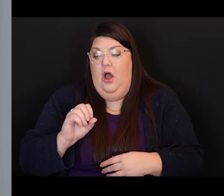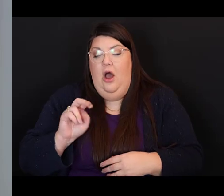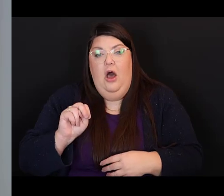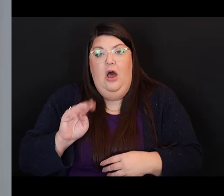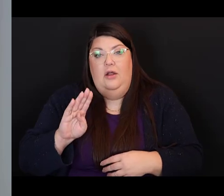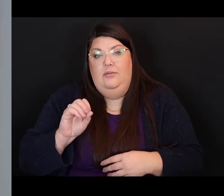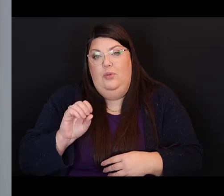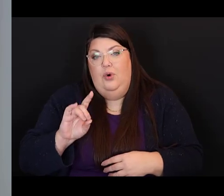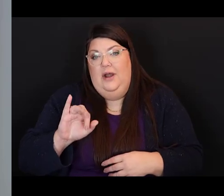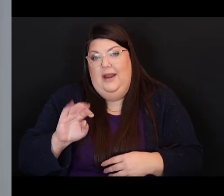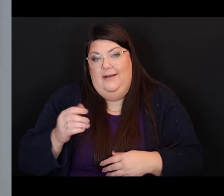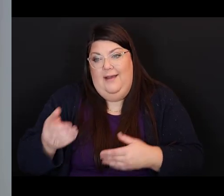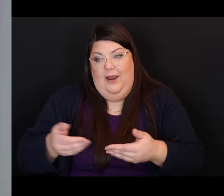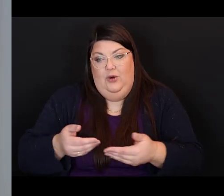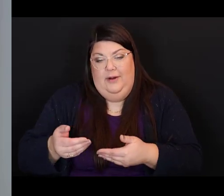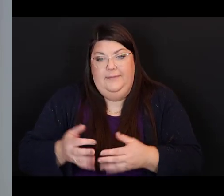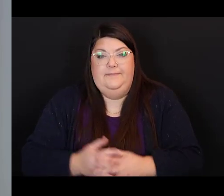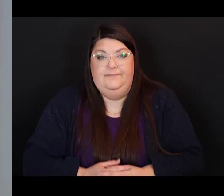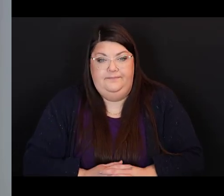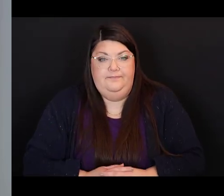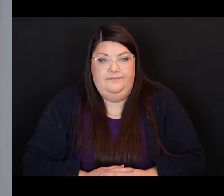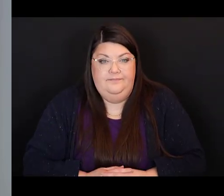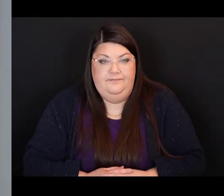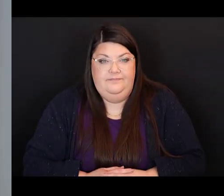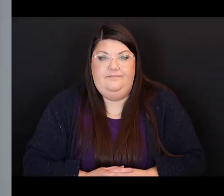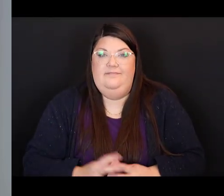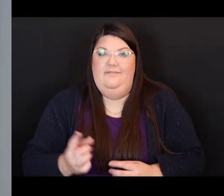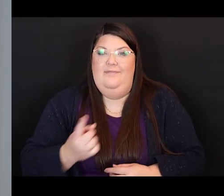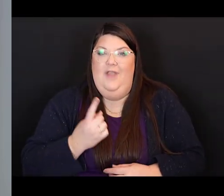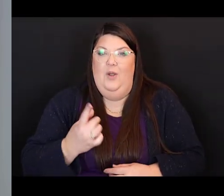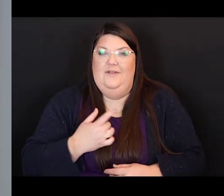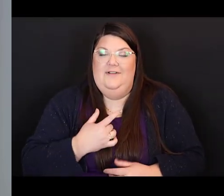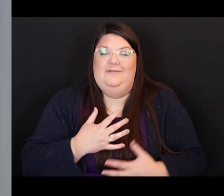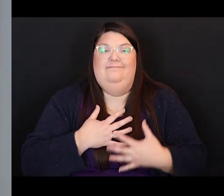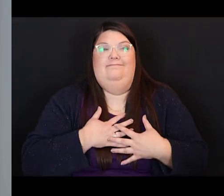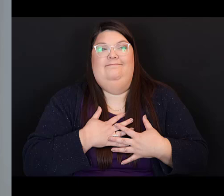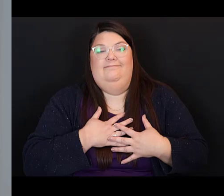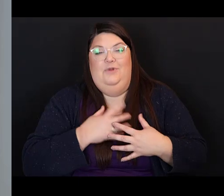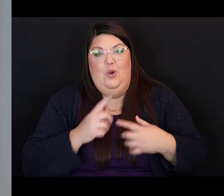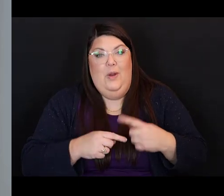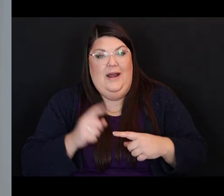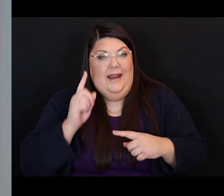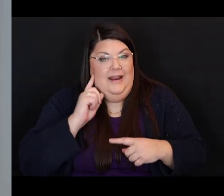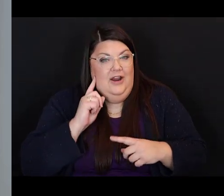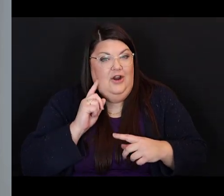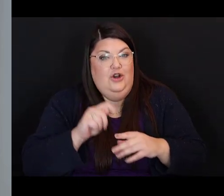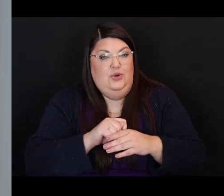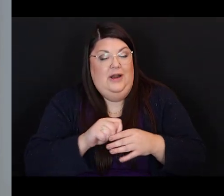staff. So, and it always does my heart really well when I hear a training coordinator reach